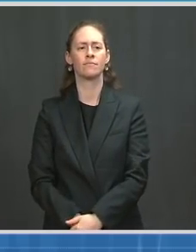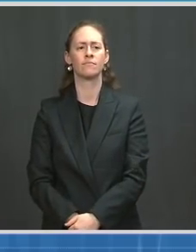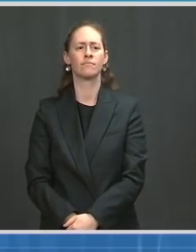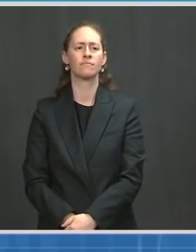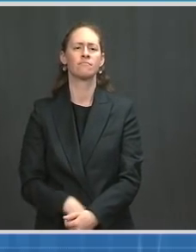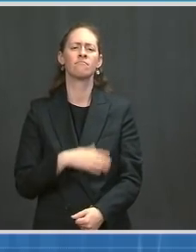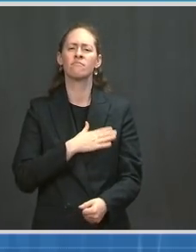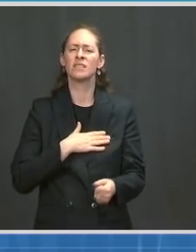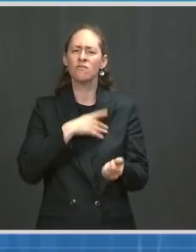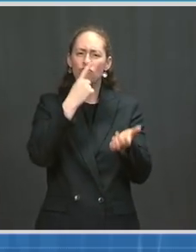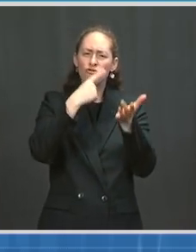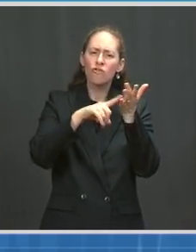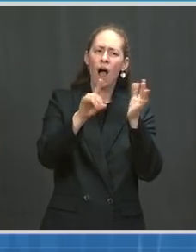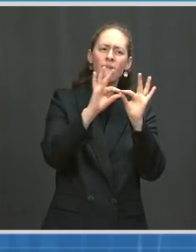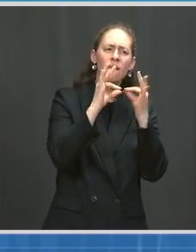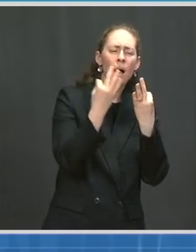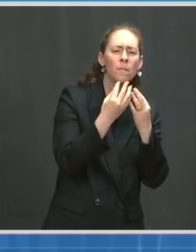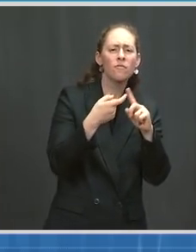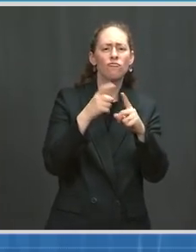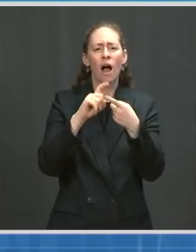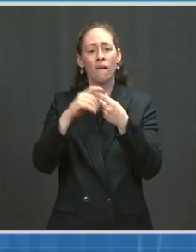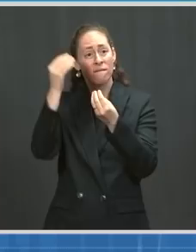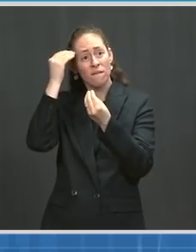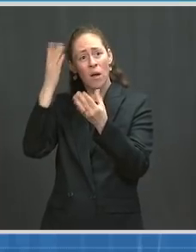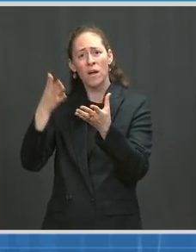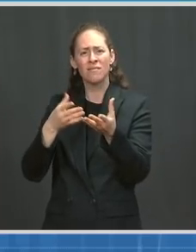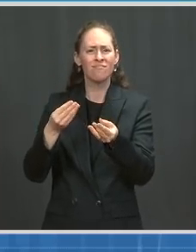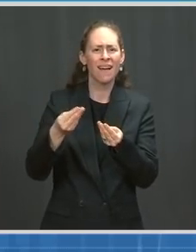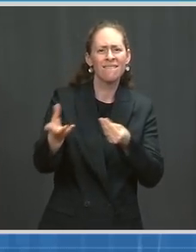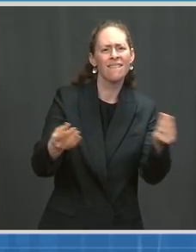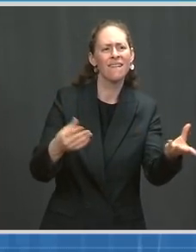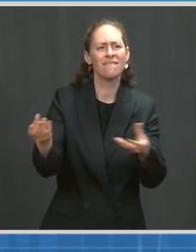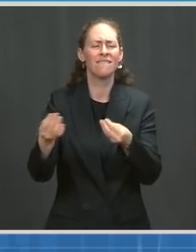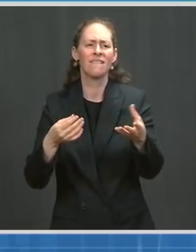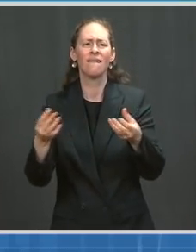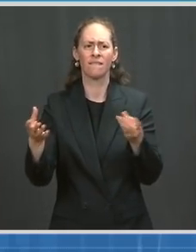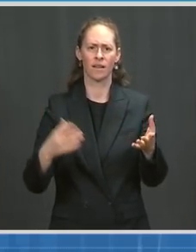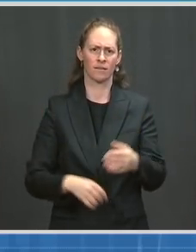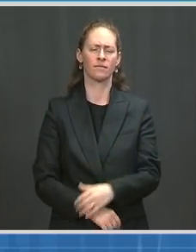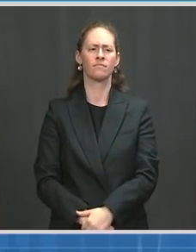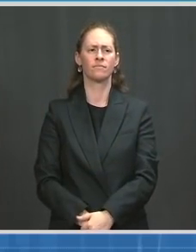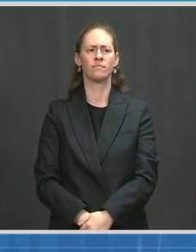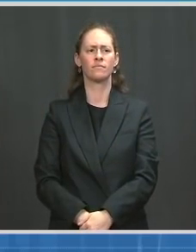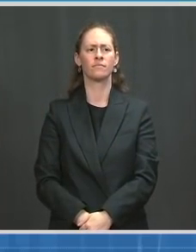Please share this with the members of your organization, whether it's your employees or your volunteers.